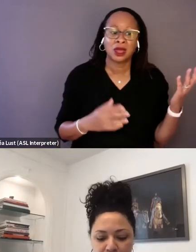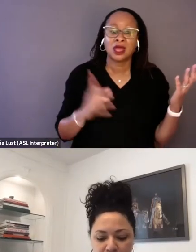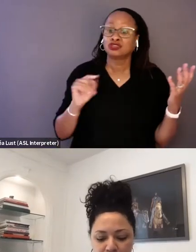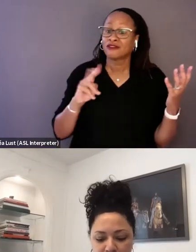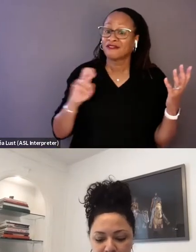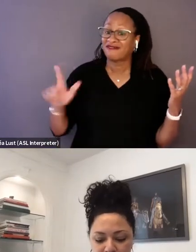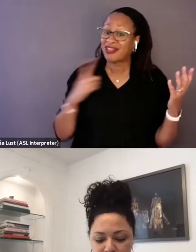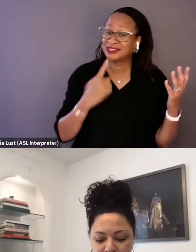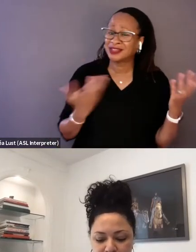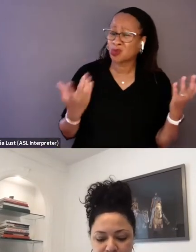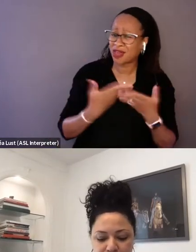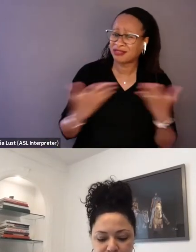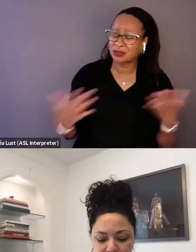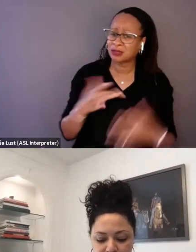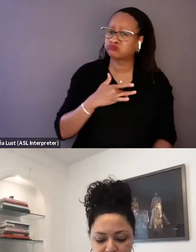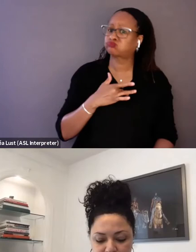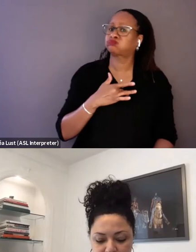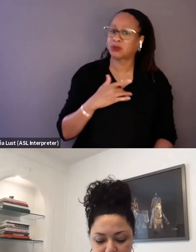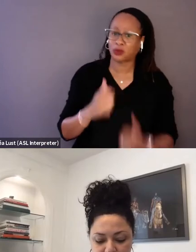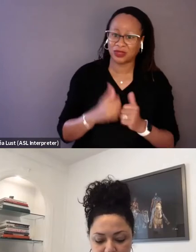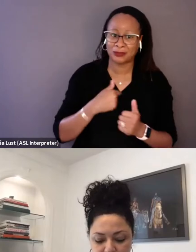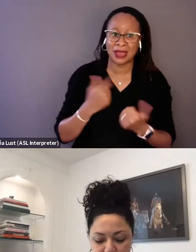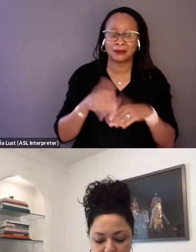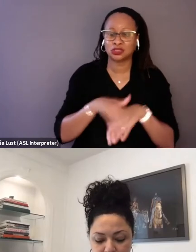I've been slowly making my way through the series